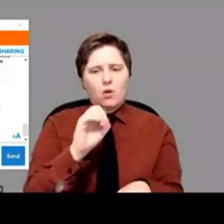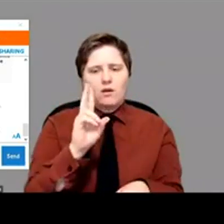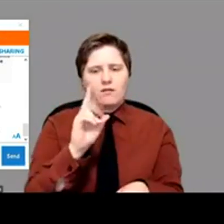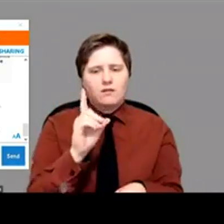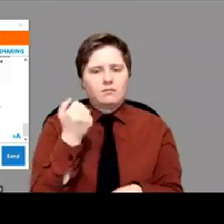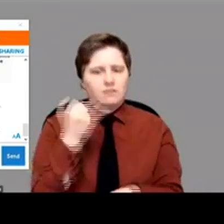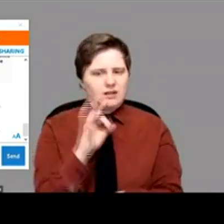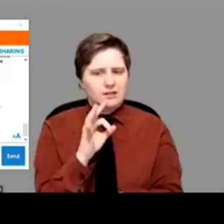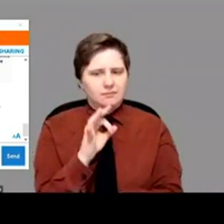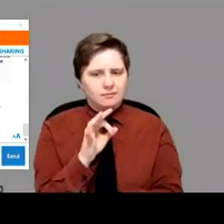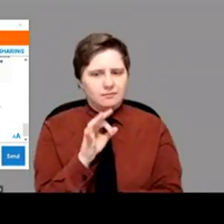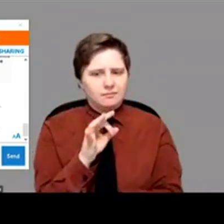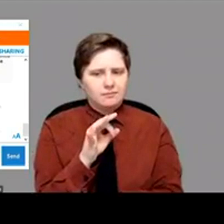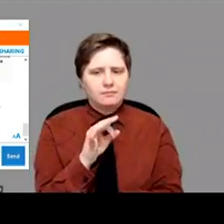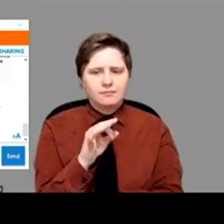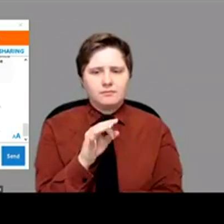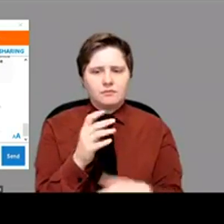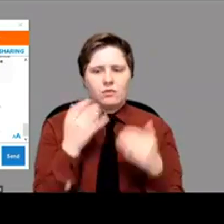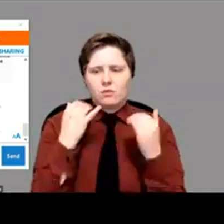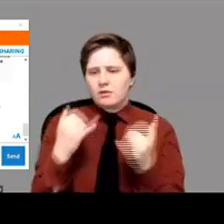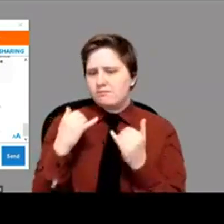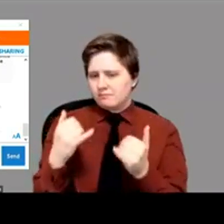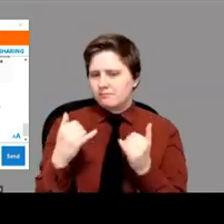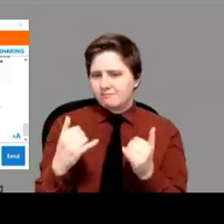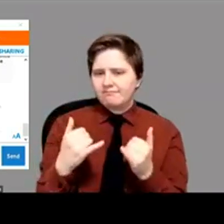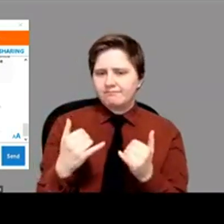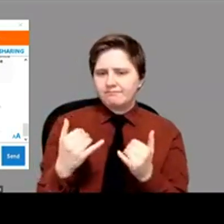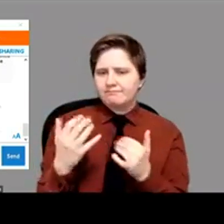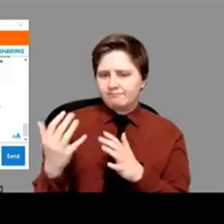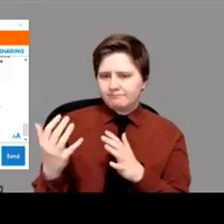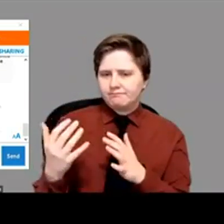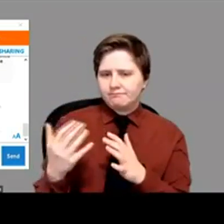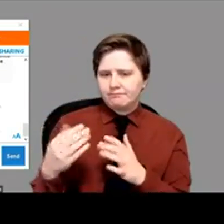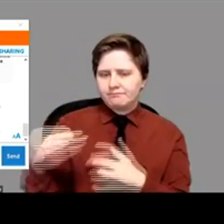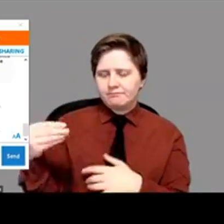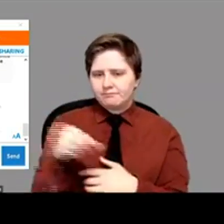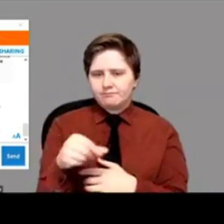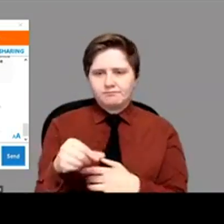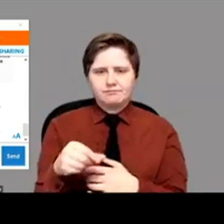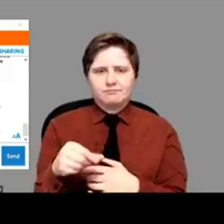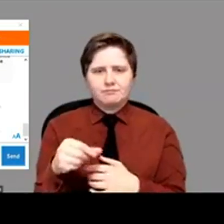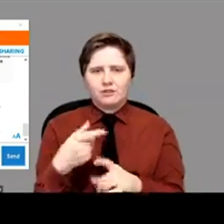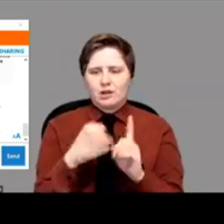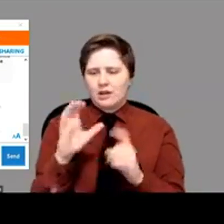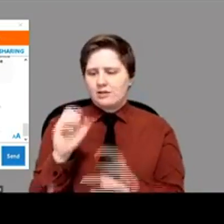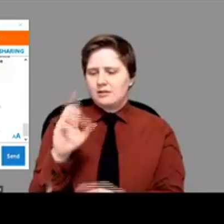to COVID-19 well as of now. The reimbursement from the CARES Act can only go to cover those costs,